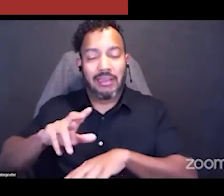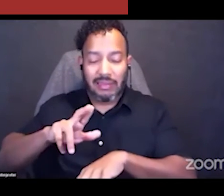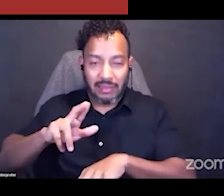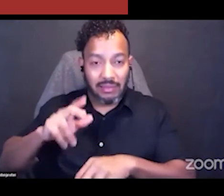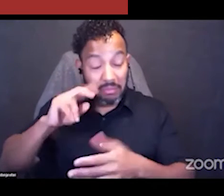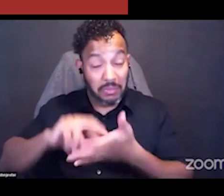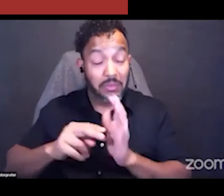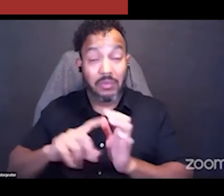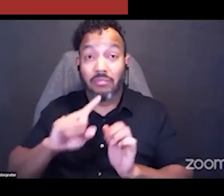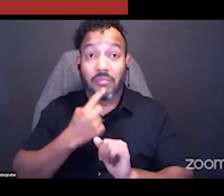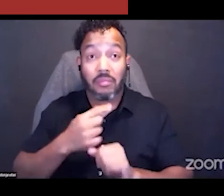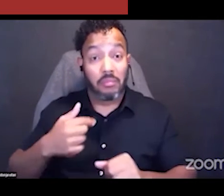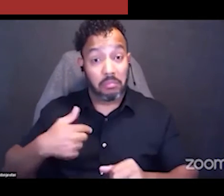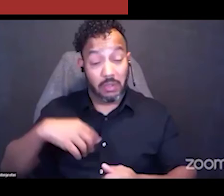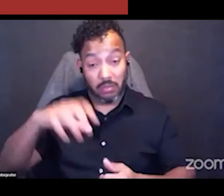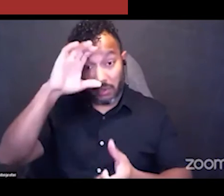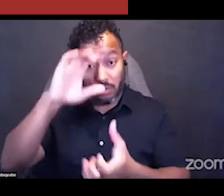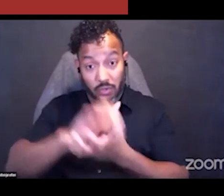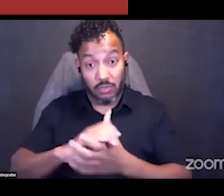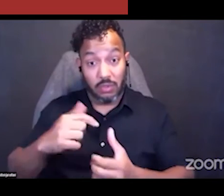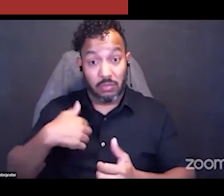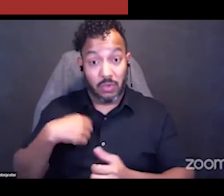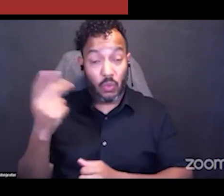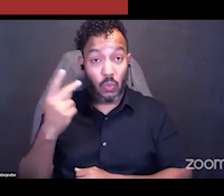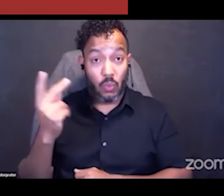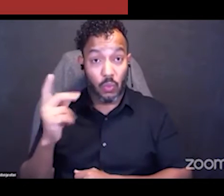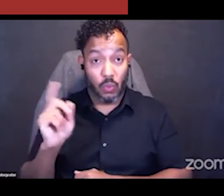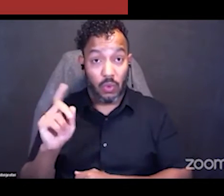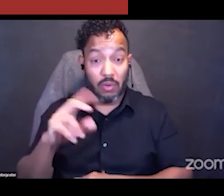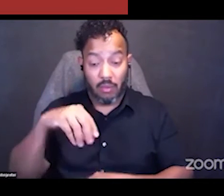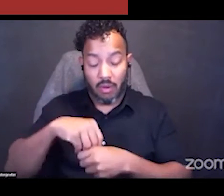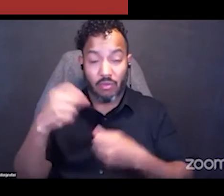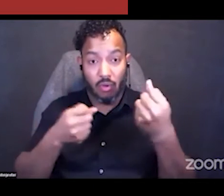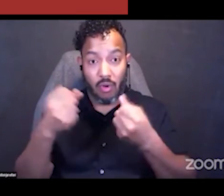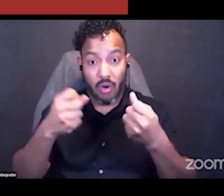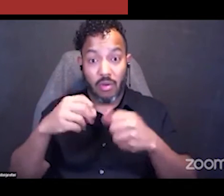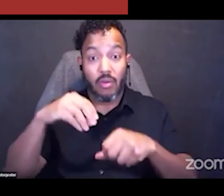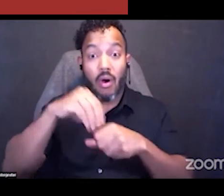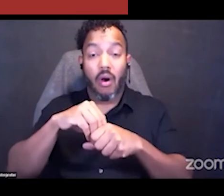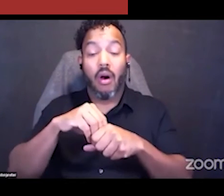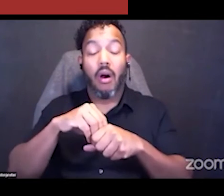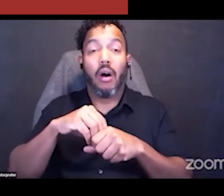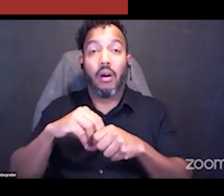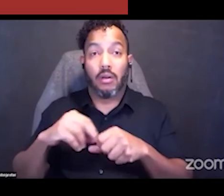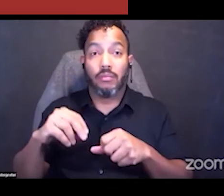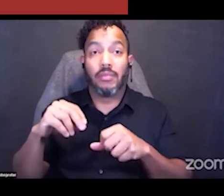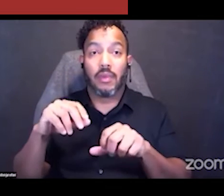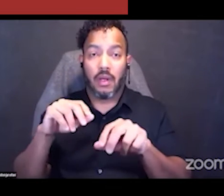My husband and I are in the car on highway evacuating from Napa.